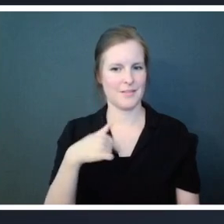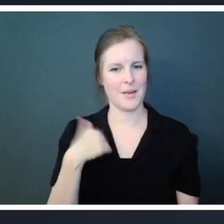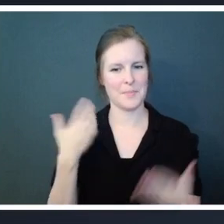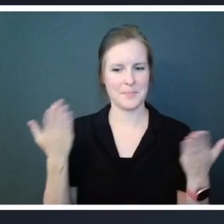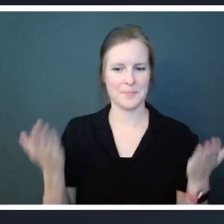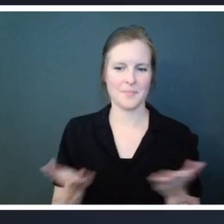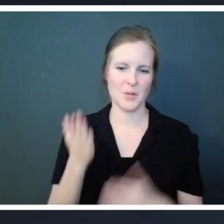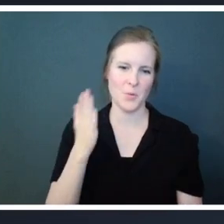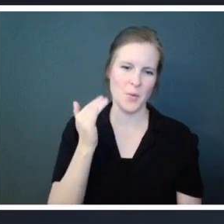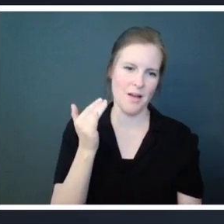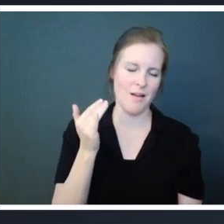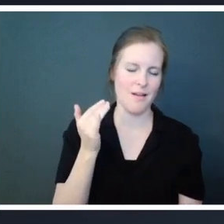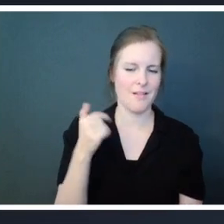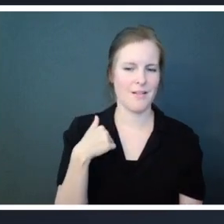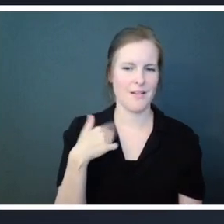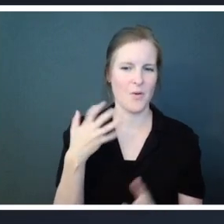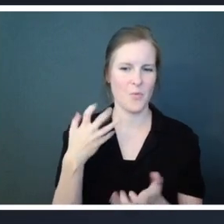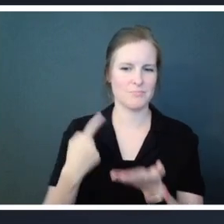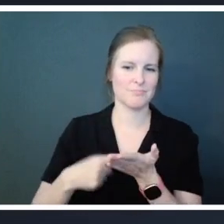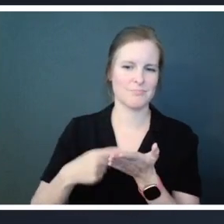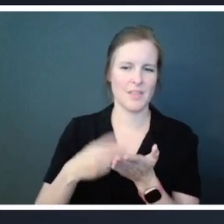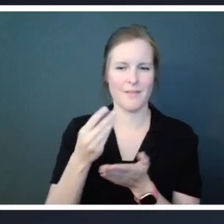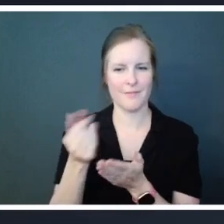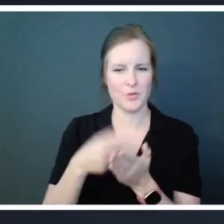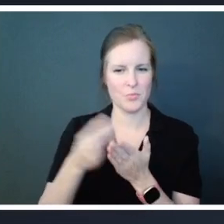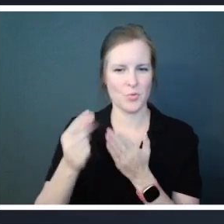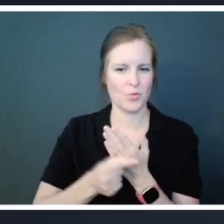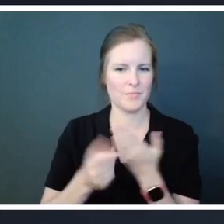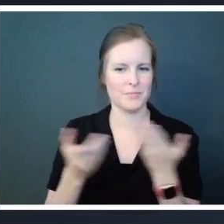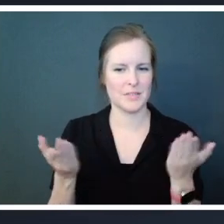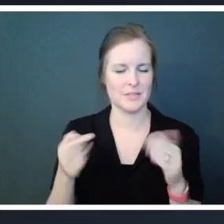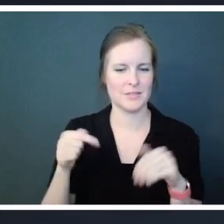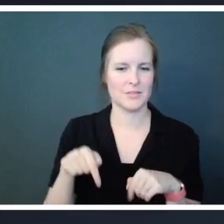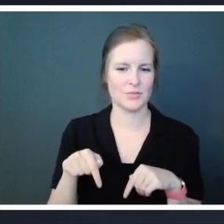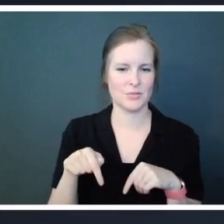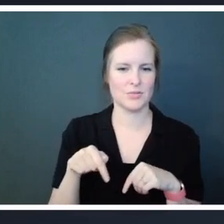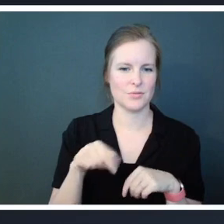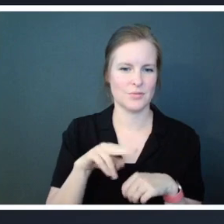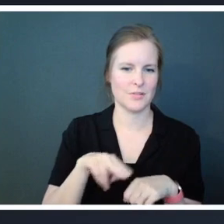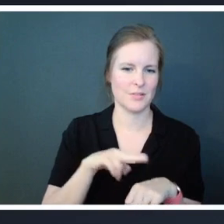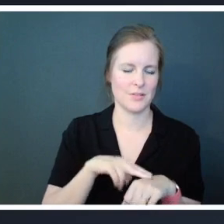the programs at the Portrait Gallery that focus on Earth awareness and climate action. And I hope to